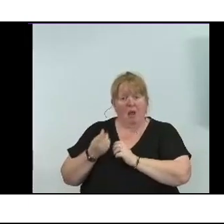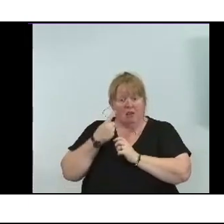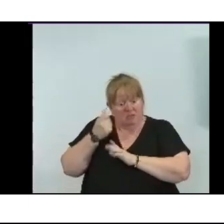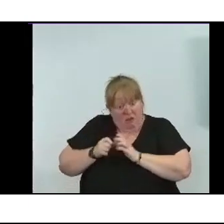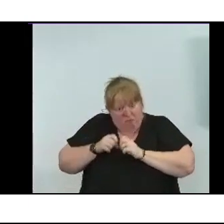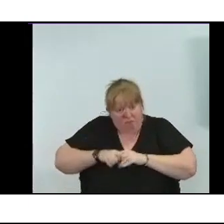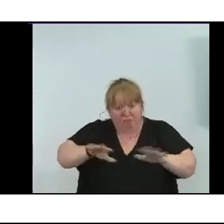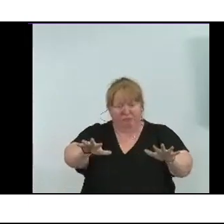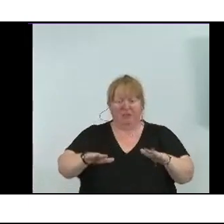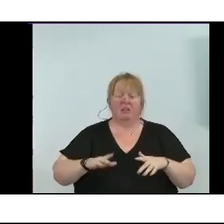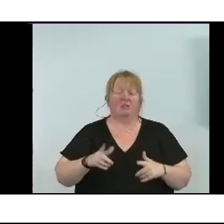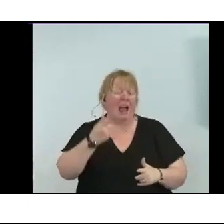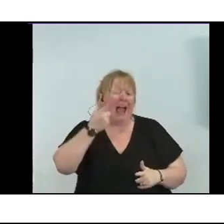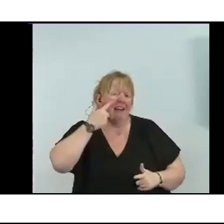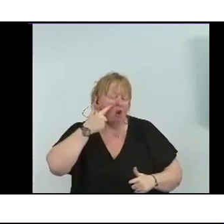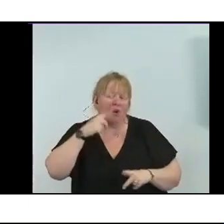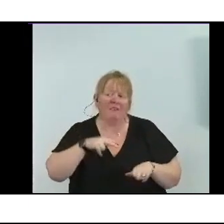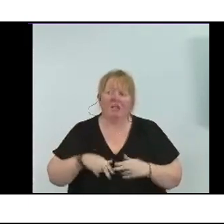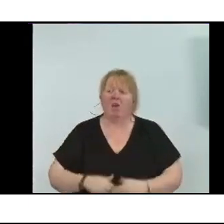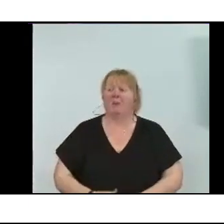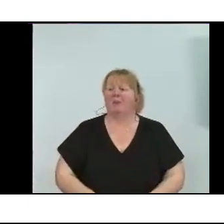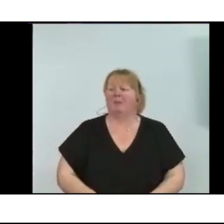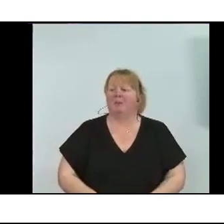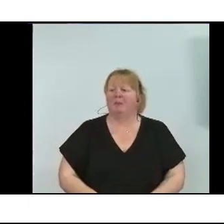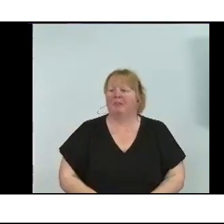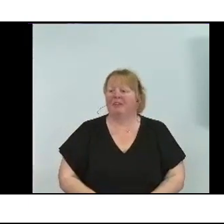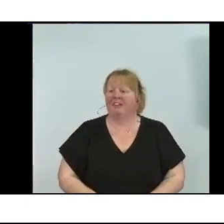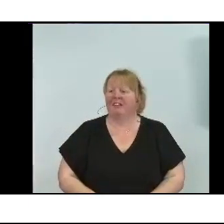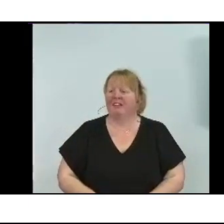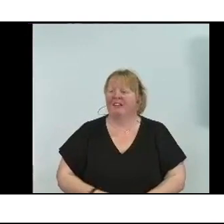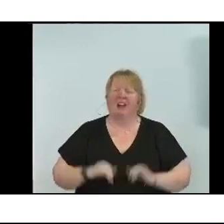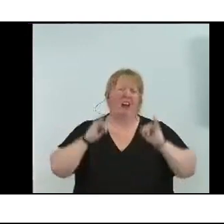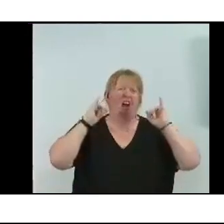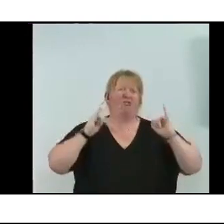Yeah. Oh, no, that's wrong. CHARLIE: That's you.